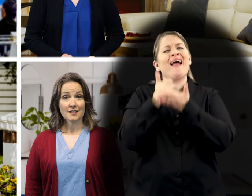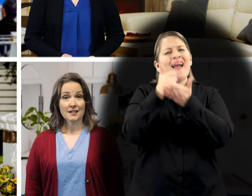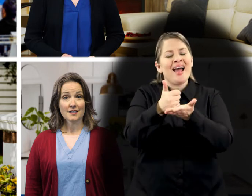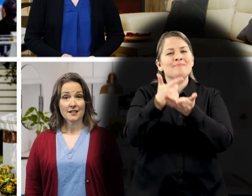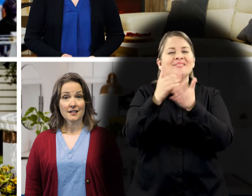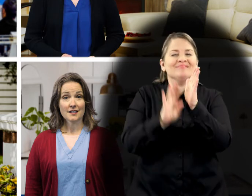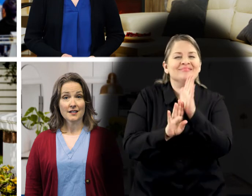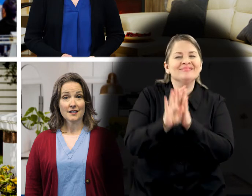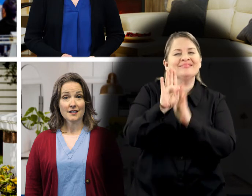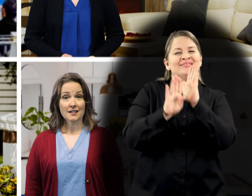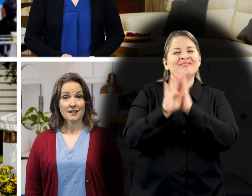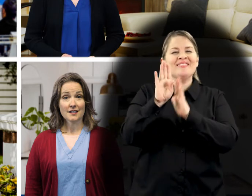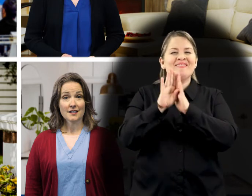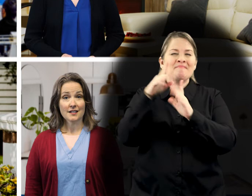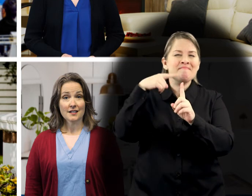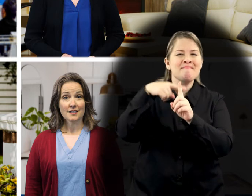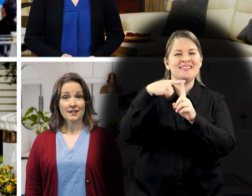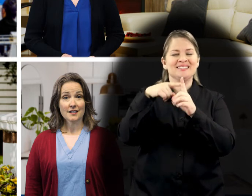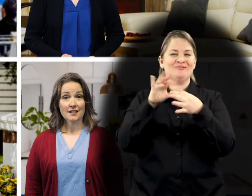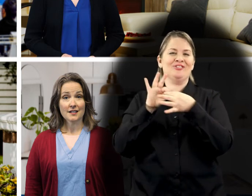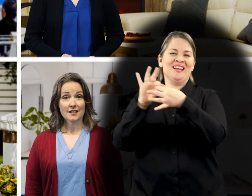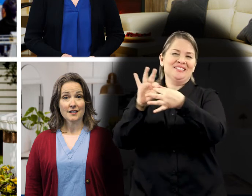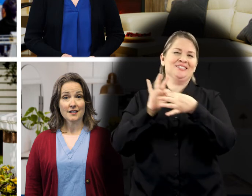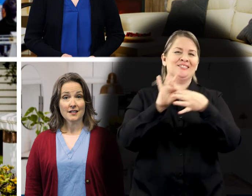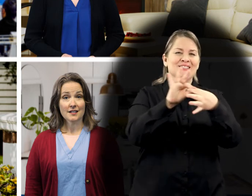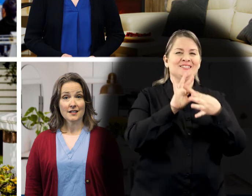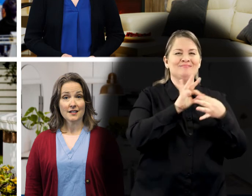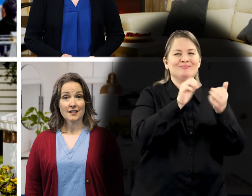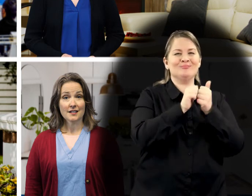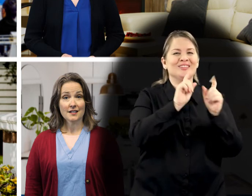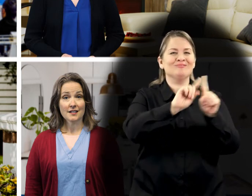It is also an important way to build positive customer relationships